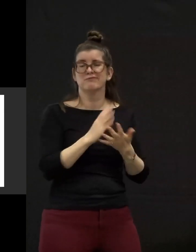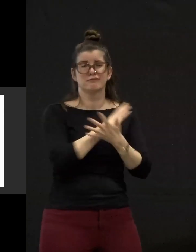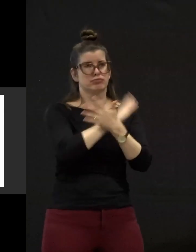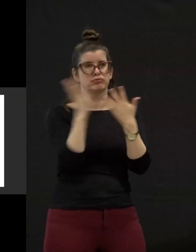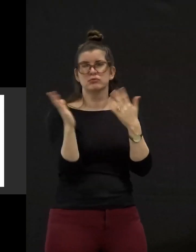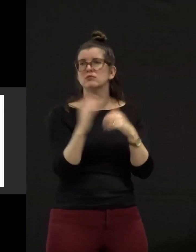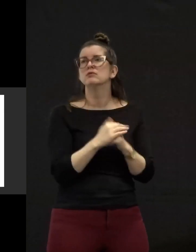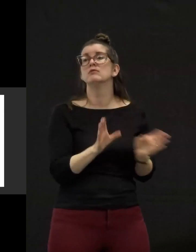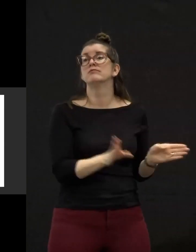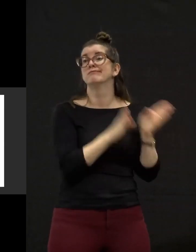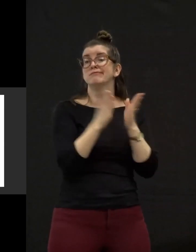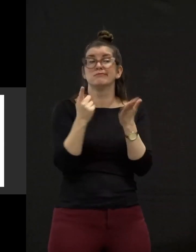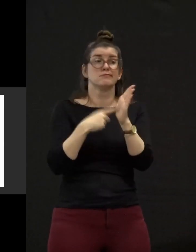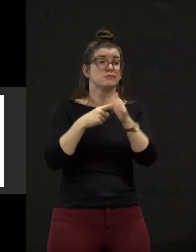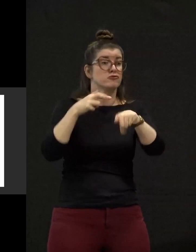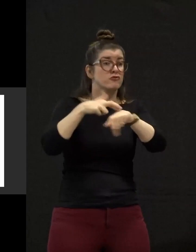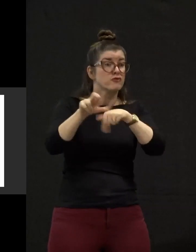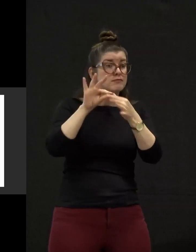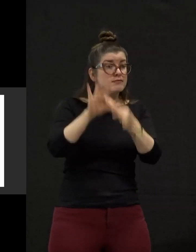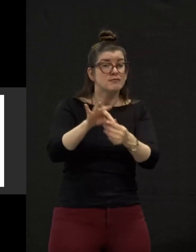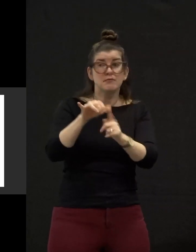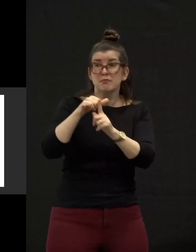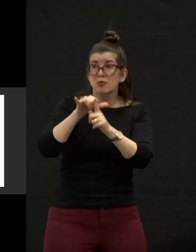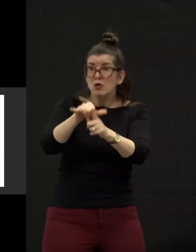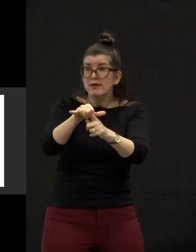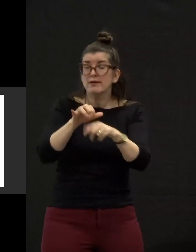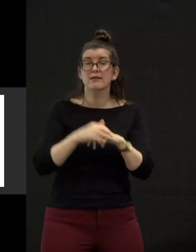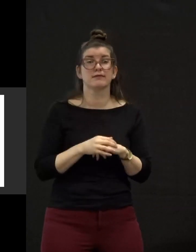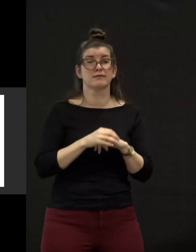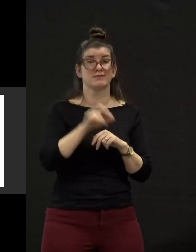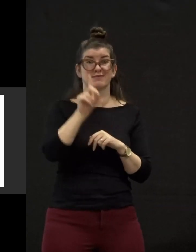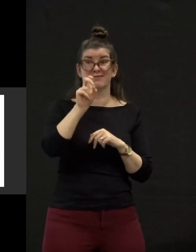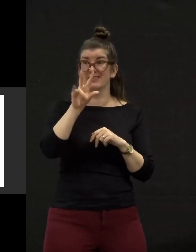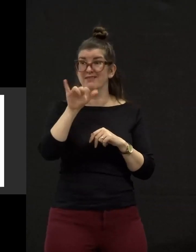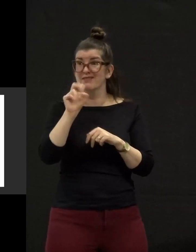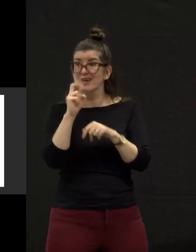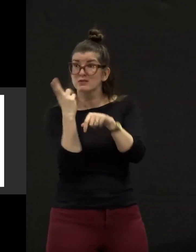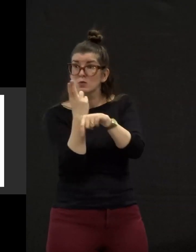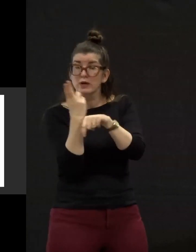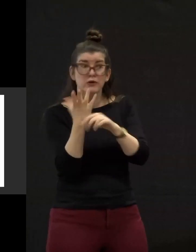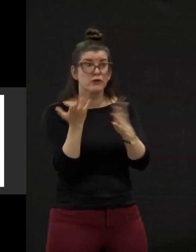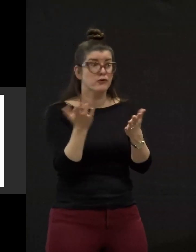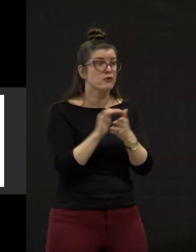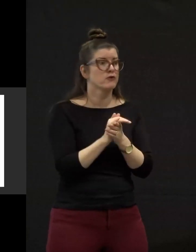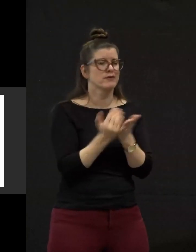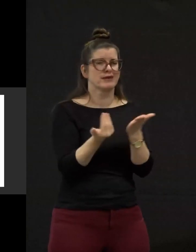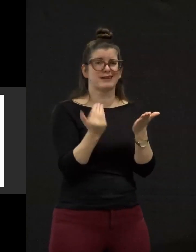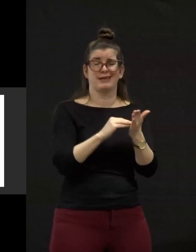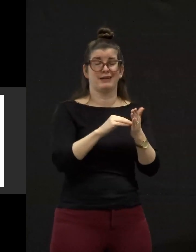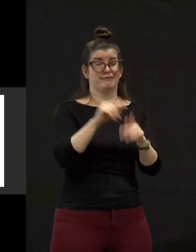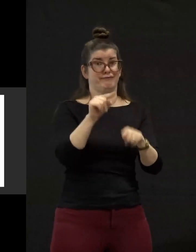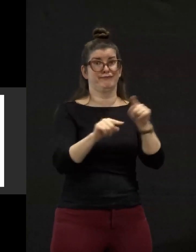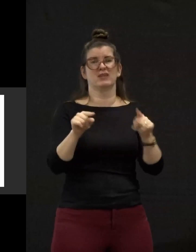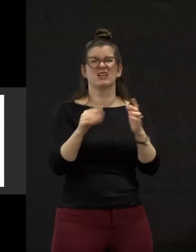related to bullying, device wear. Again, sort of a medical process